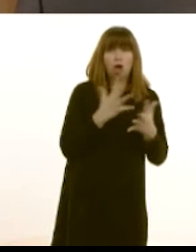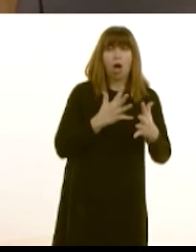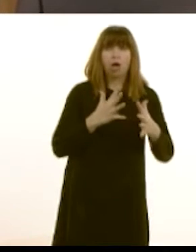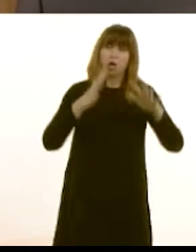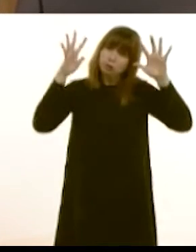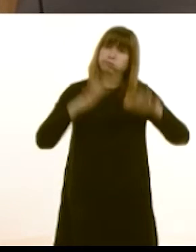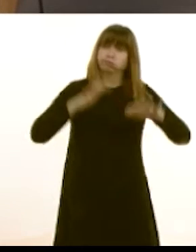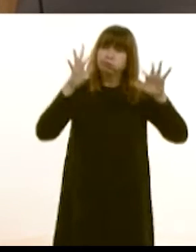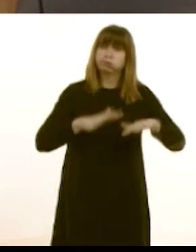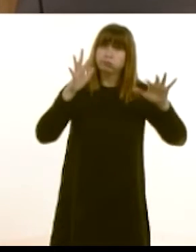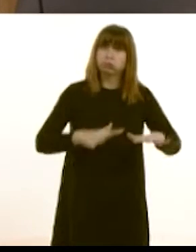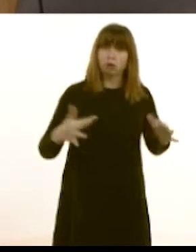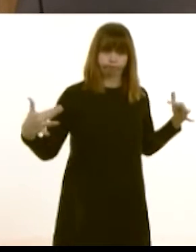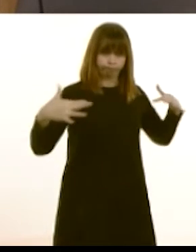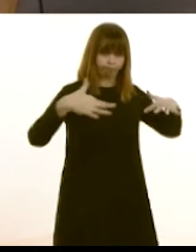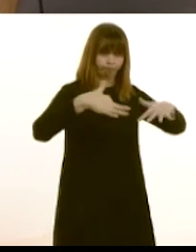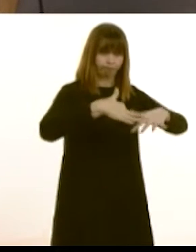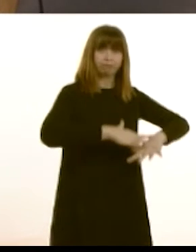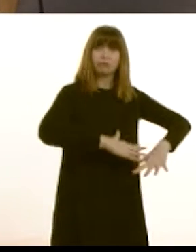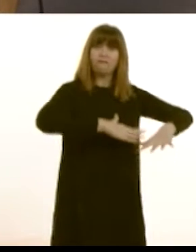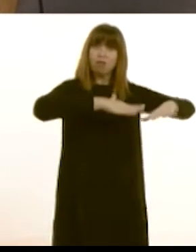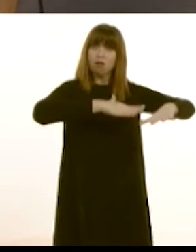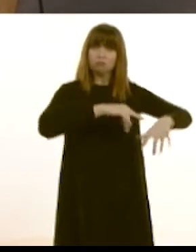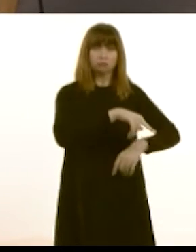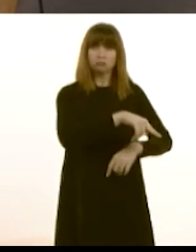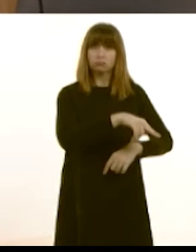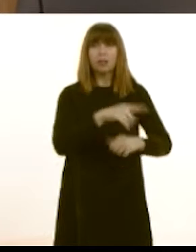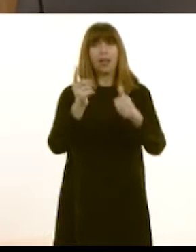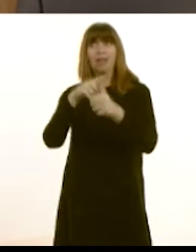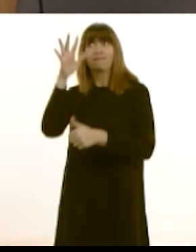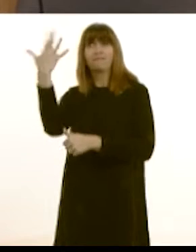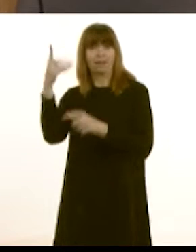We saw the same thing happen, of course, on the A55 and it goes to show that we do face